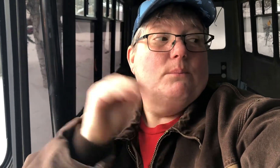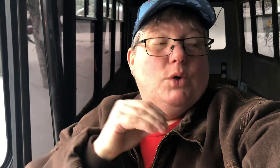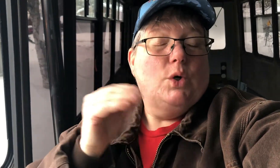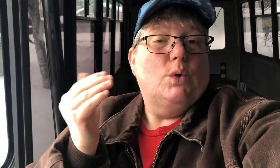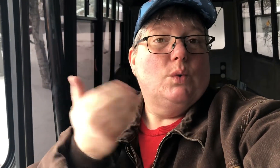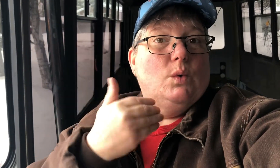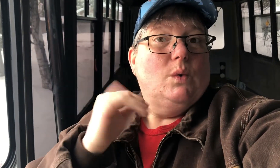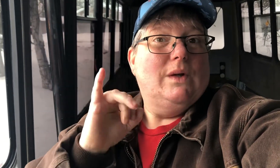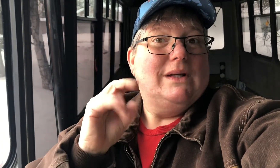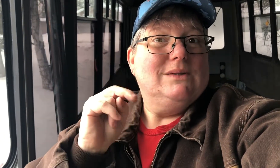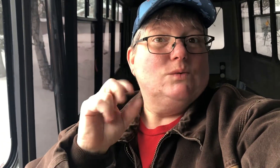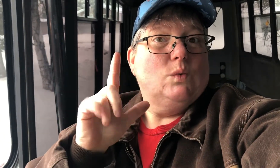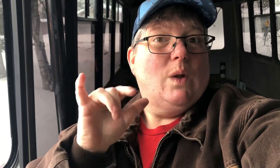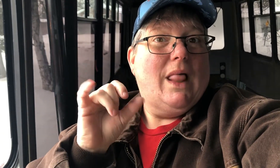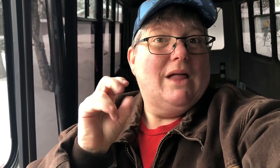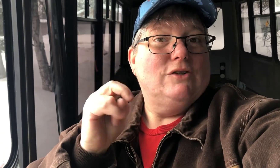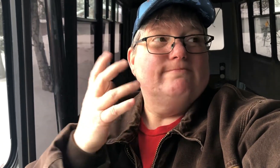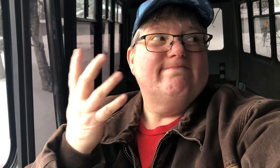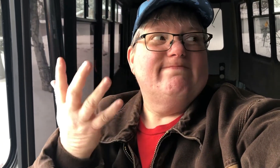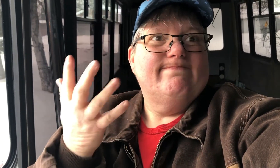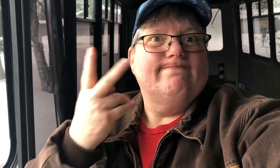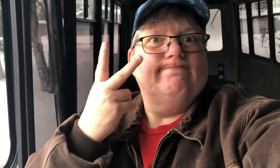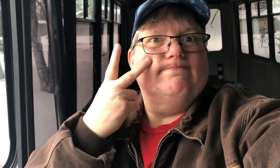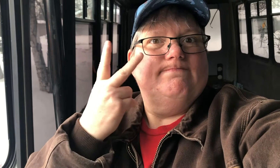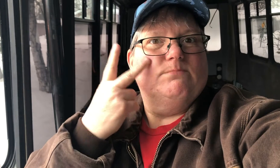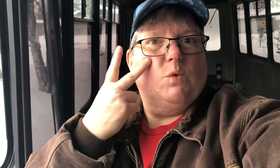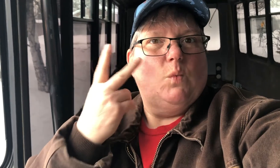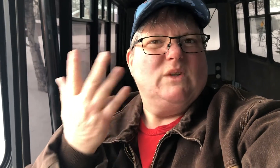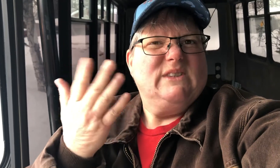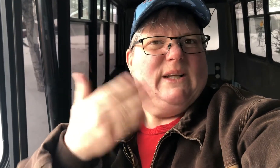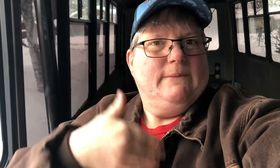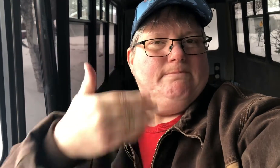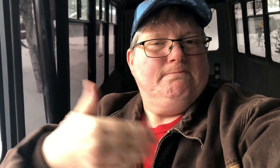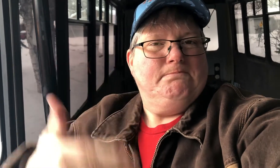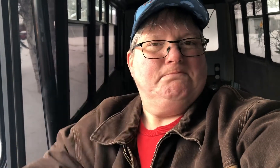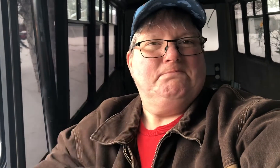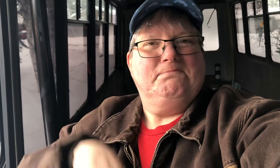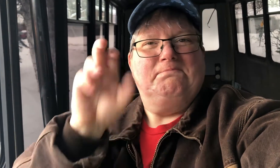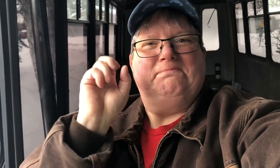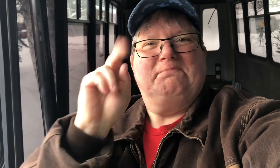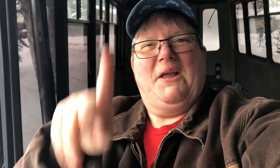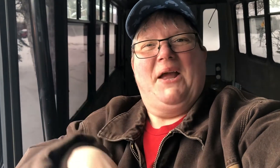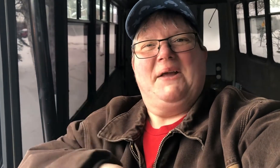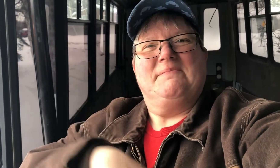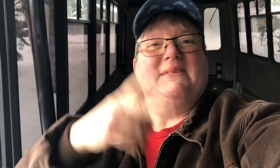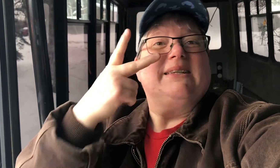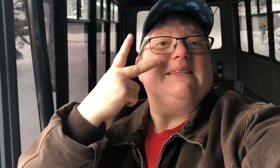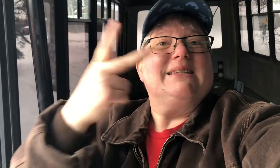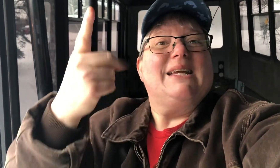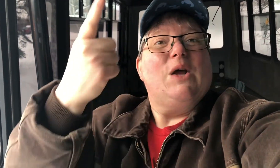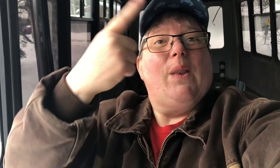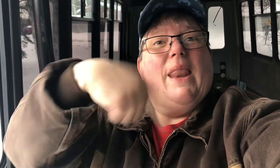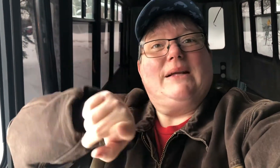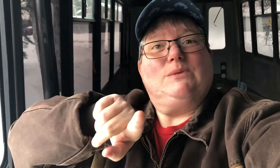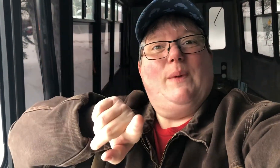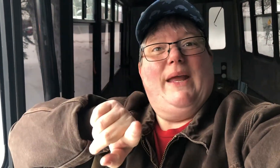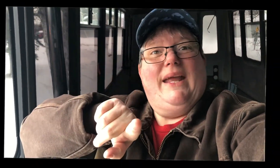and put in new insulation there? We'll see what the next step is. Okay see you next week. Bye.